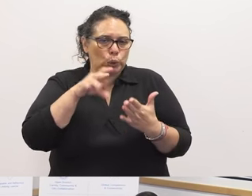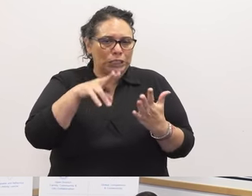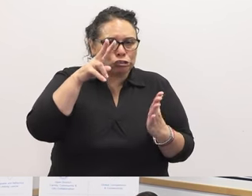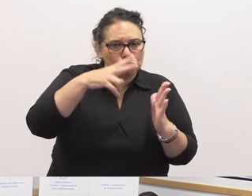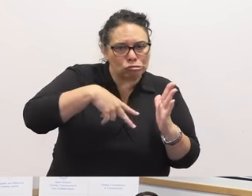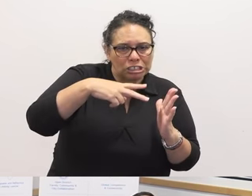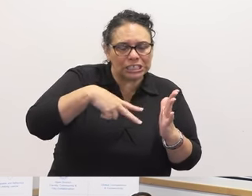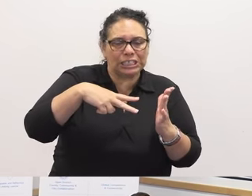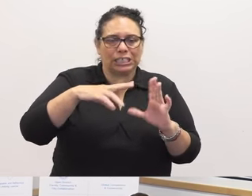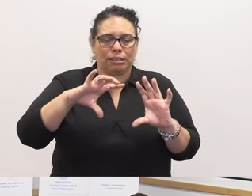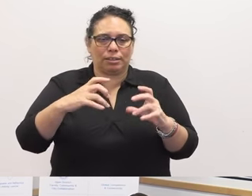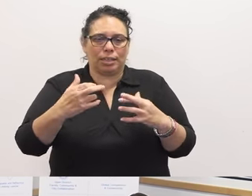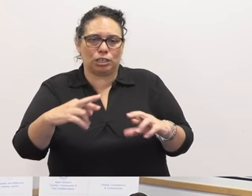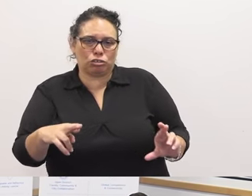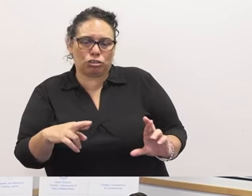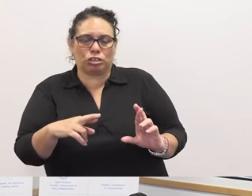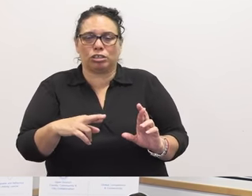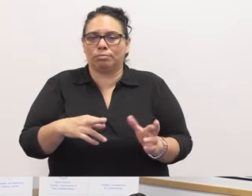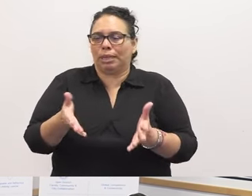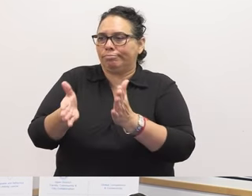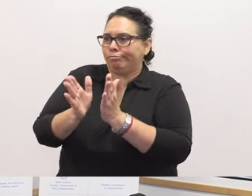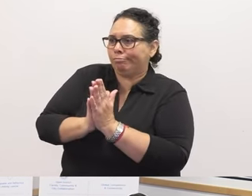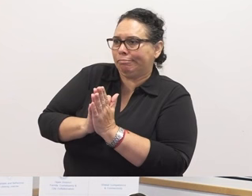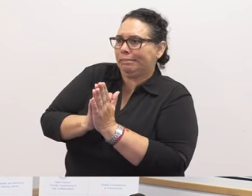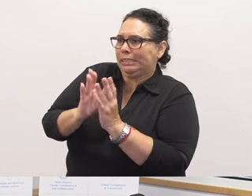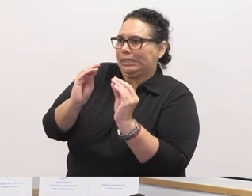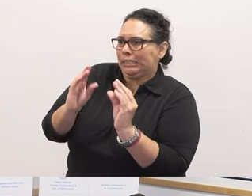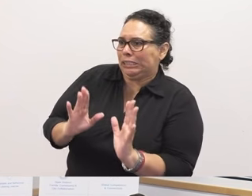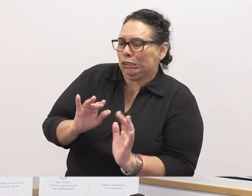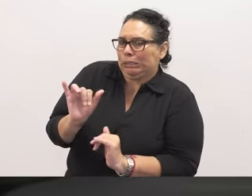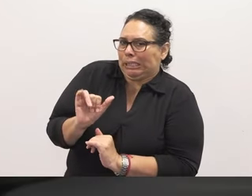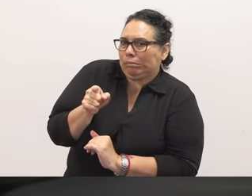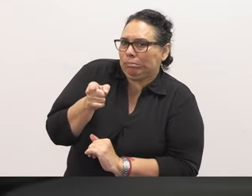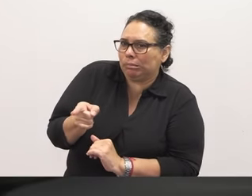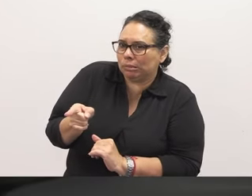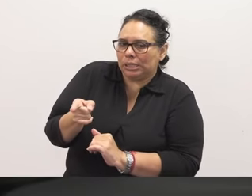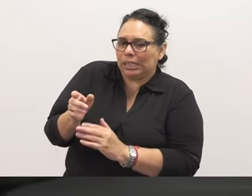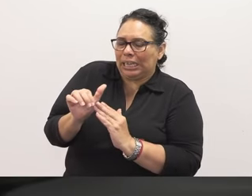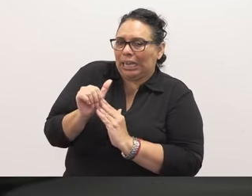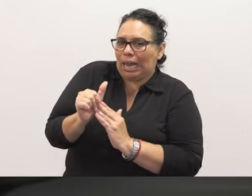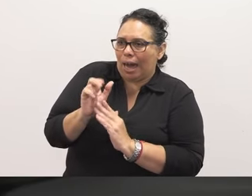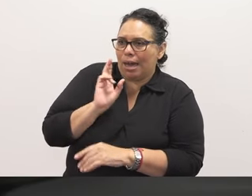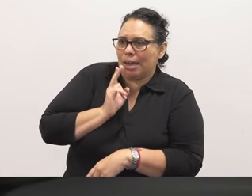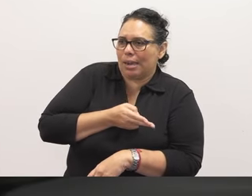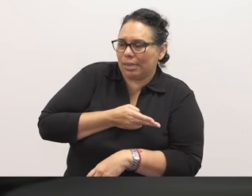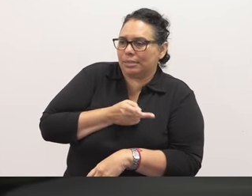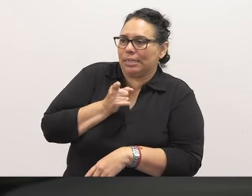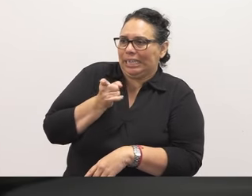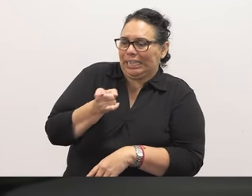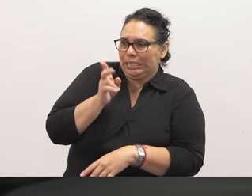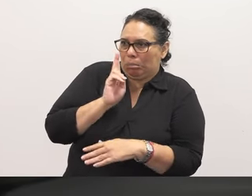leveraging our teachers like Mr. Waddle to really guide us in that, in those decisions. Mr. Waddle has been humble in that elevating